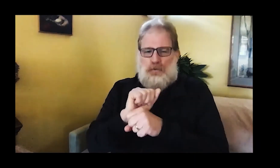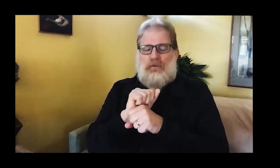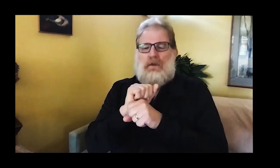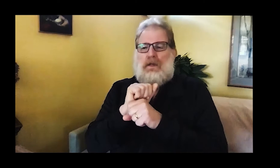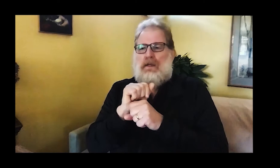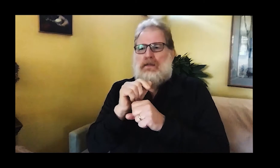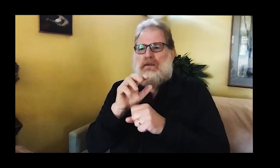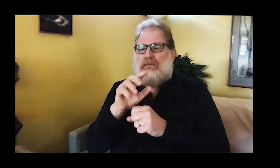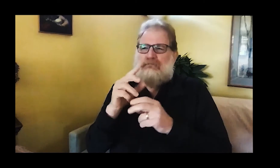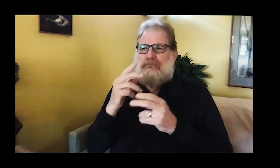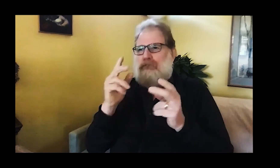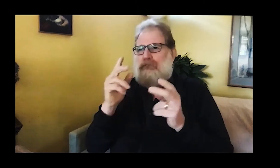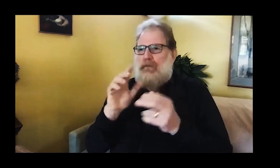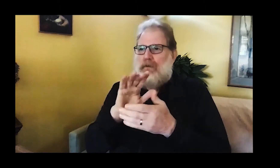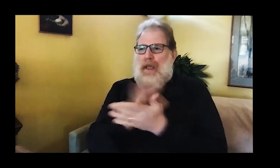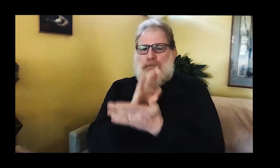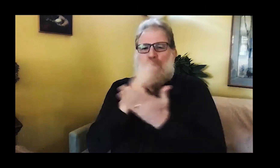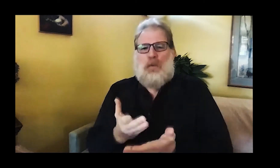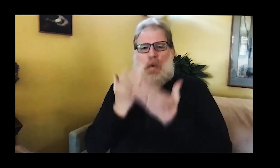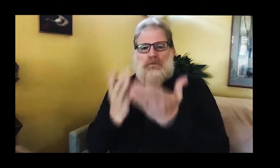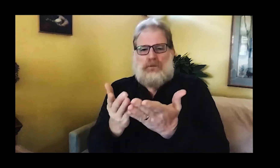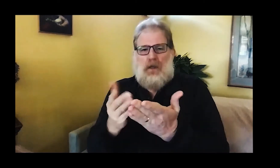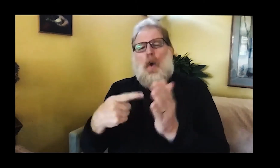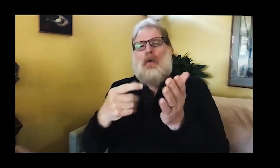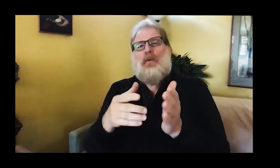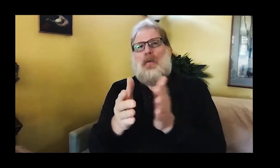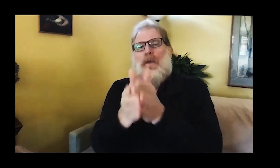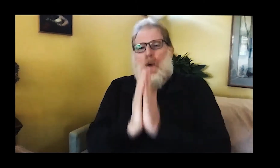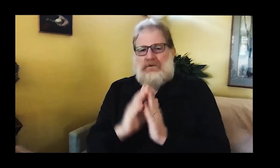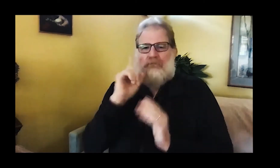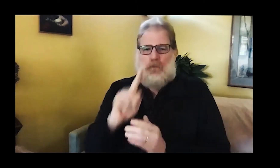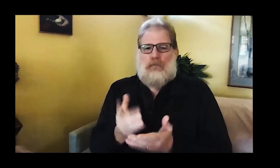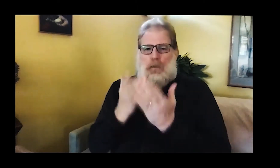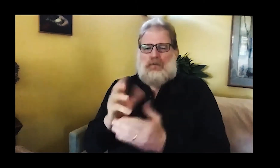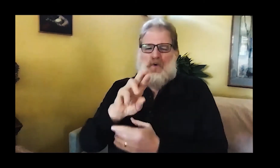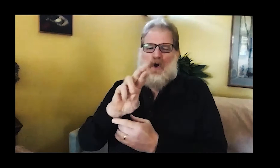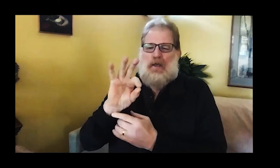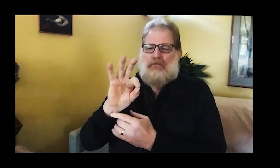through her work found a Request for Proposals - a RFP,